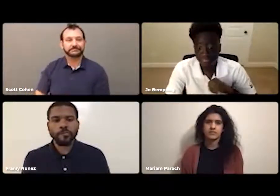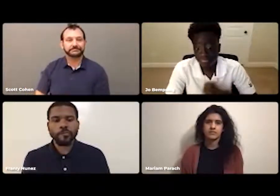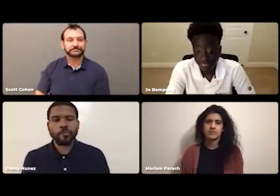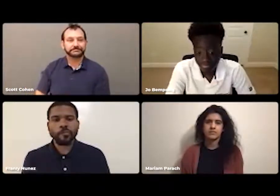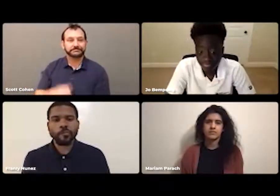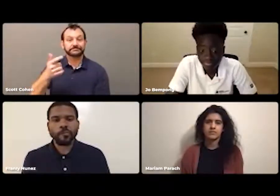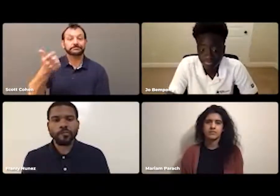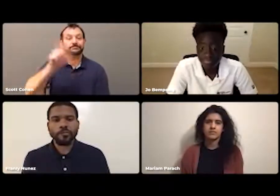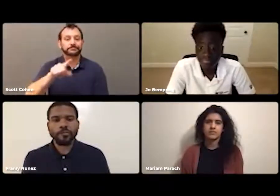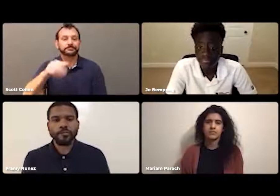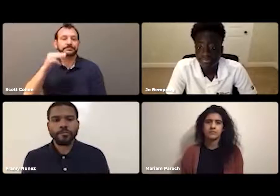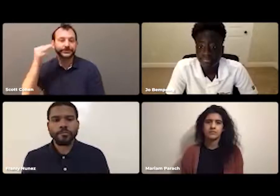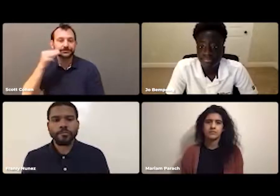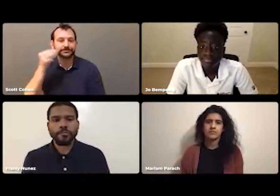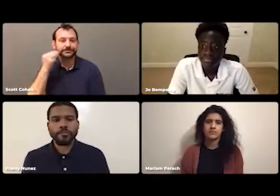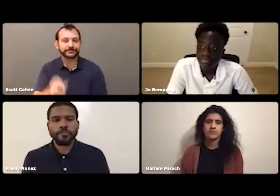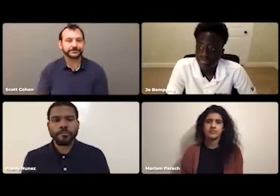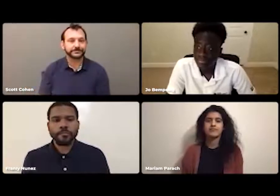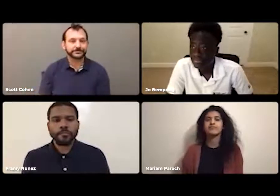last decade. It was slow-growing.